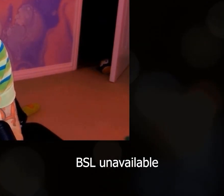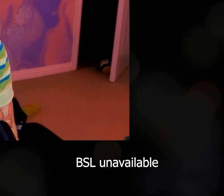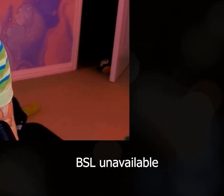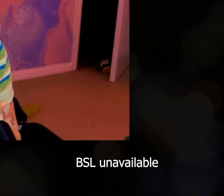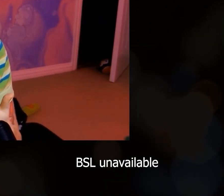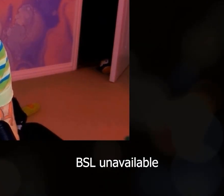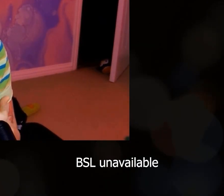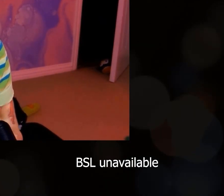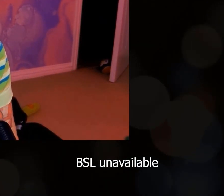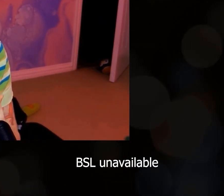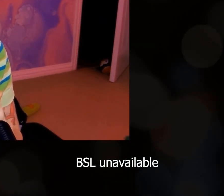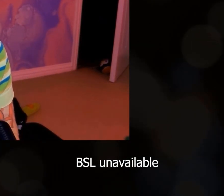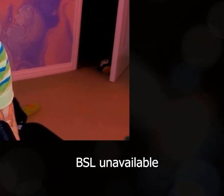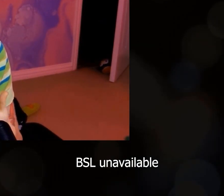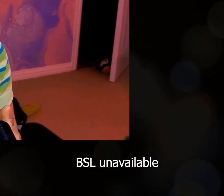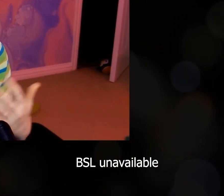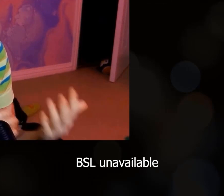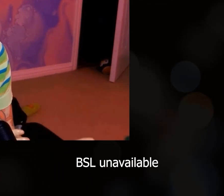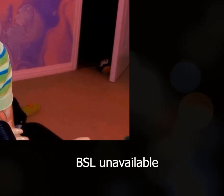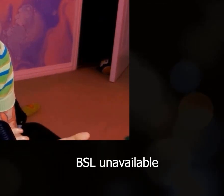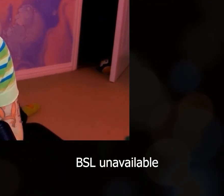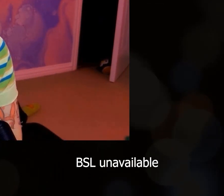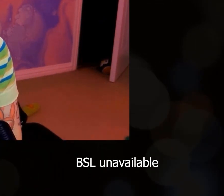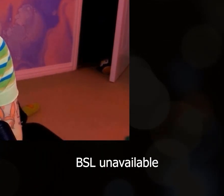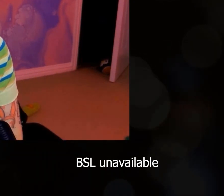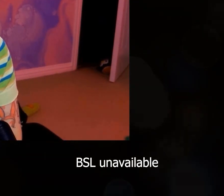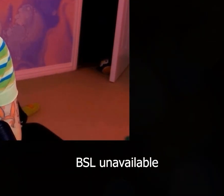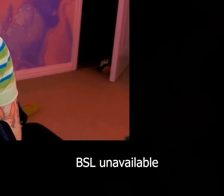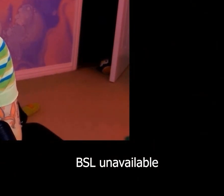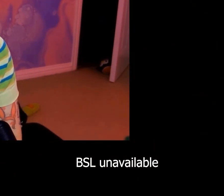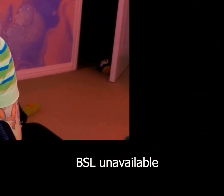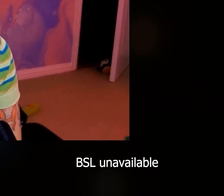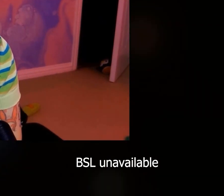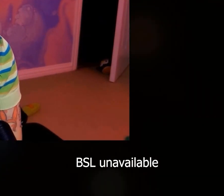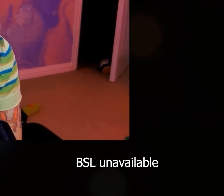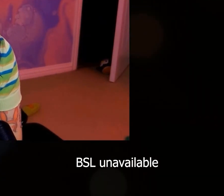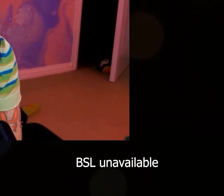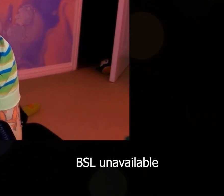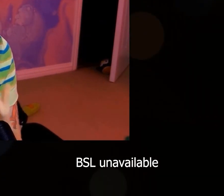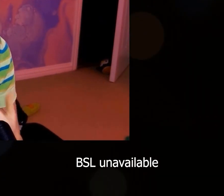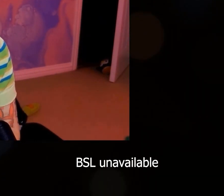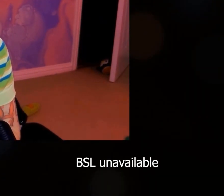community and funding for disabled devs, creators and gamers. If you would like to partner with us on the funding initiative,